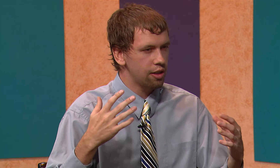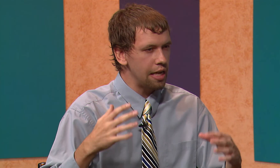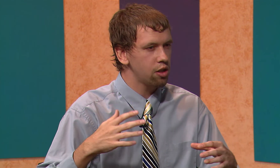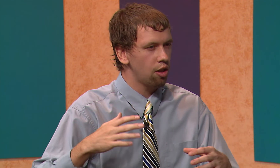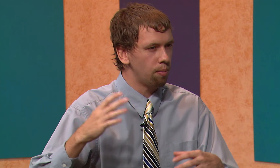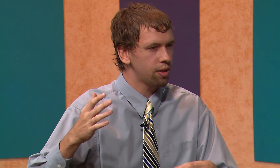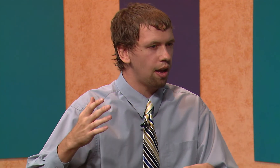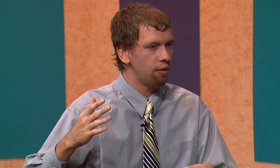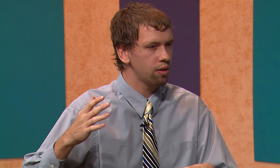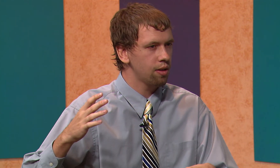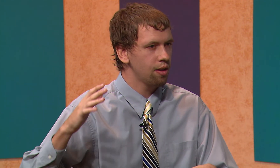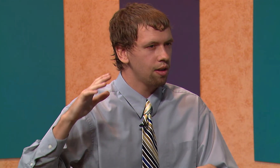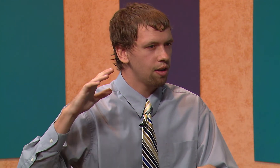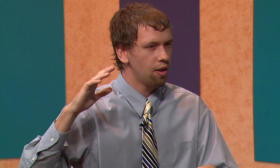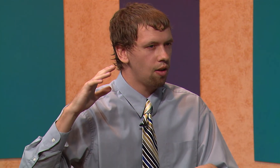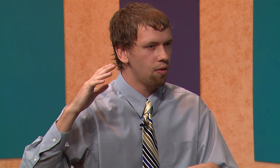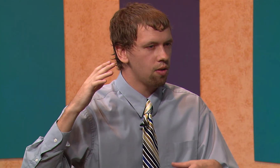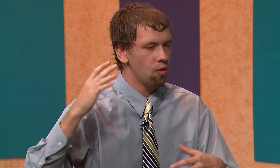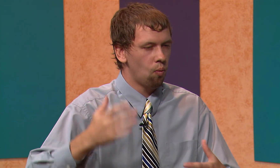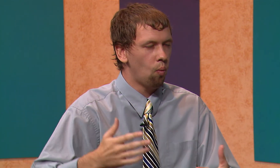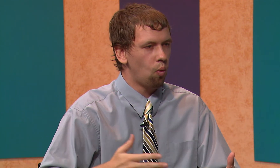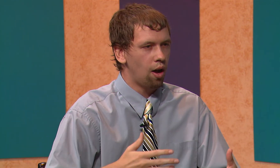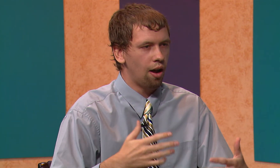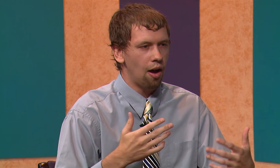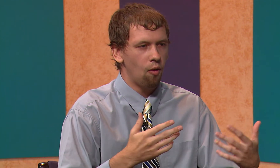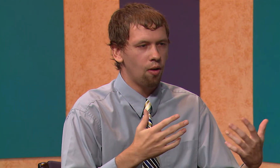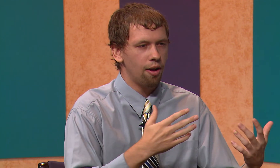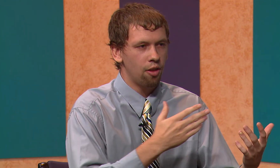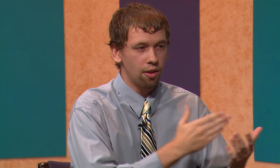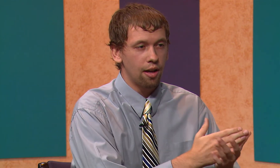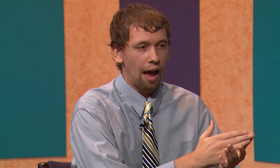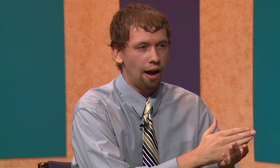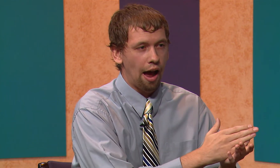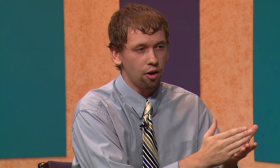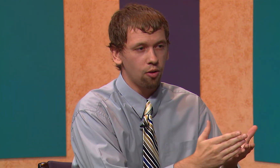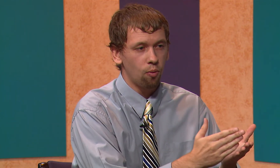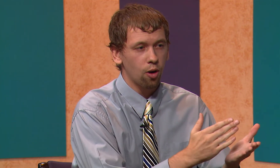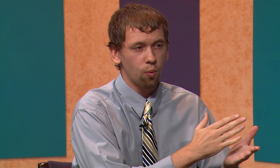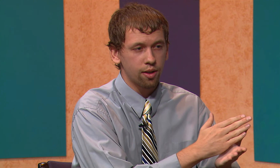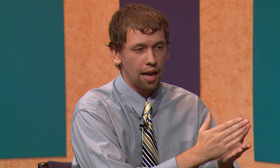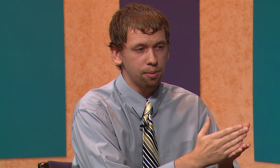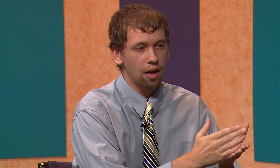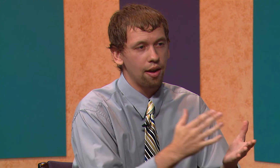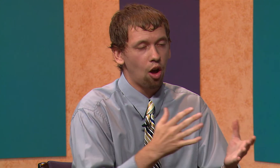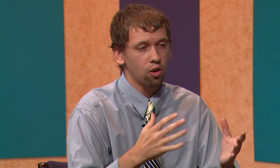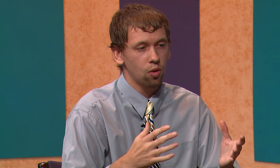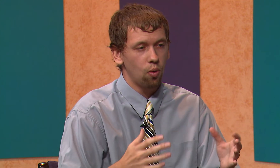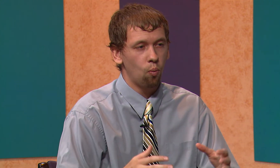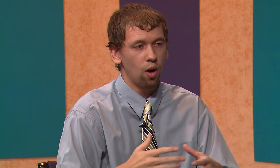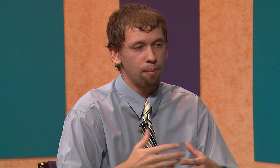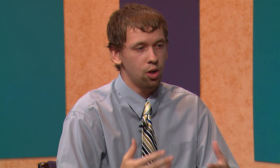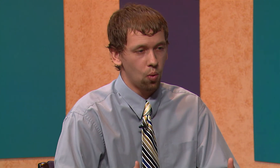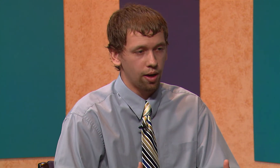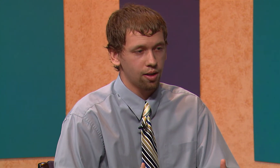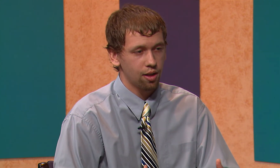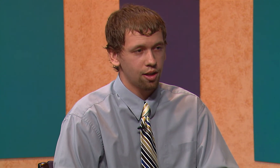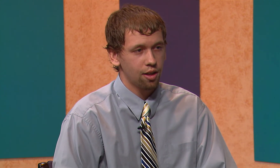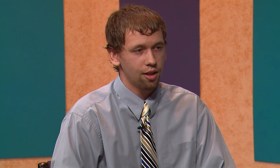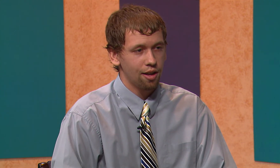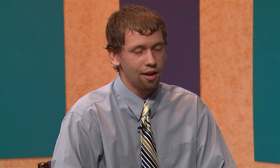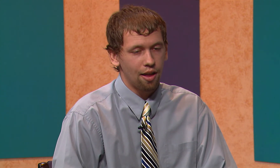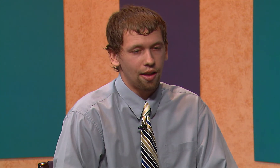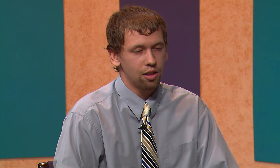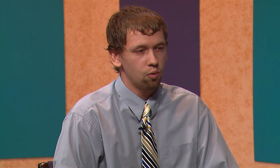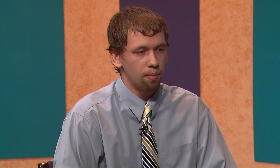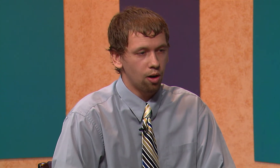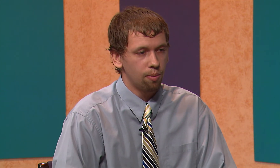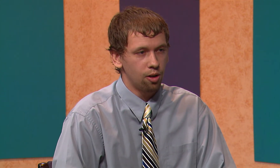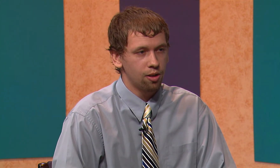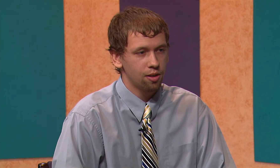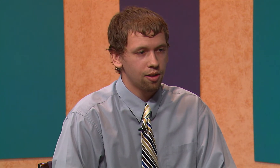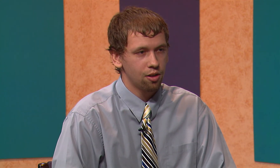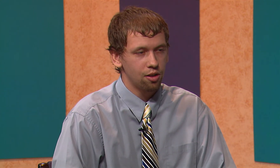teach themselves how to work with snapchat and also what I’m doing, and that’s just